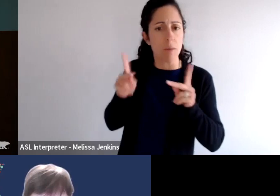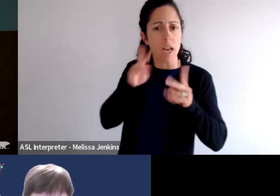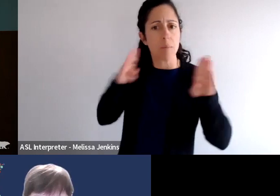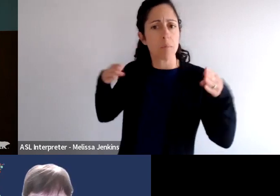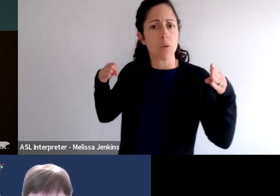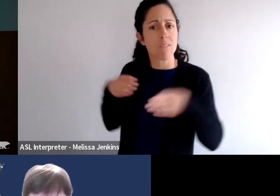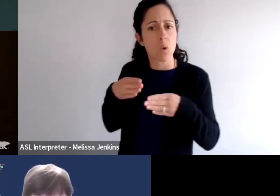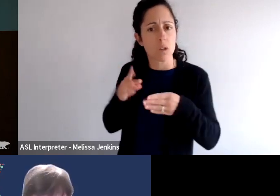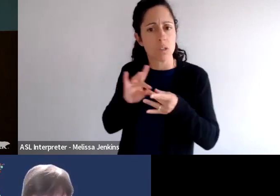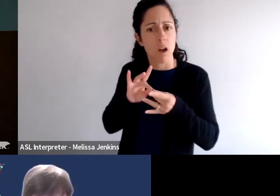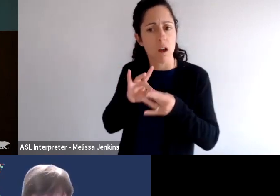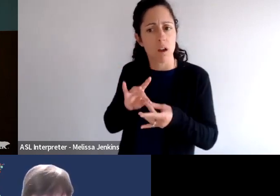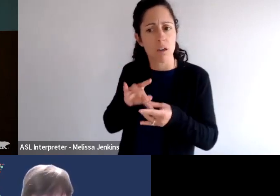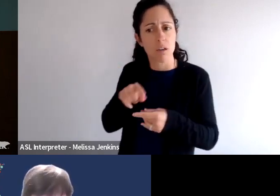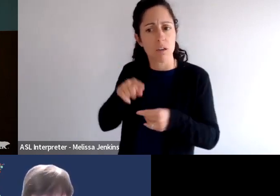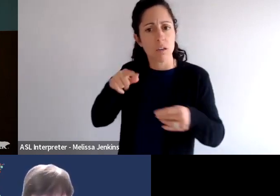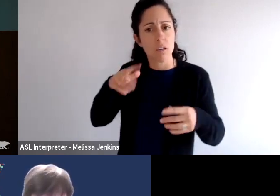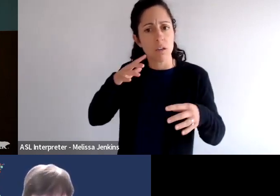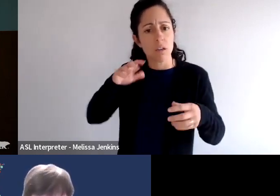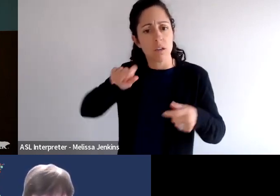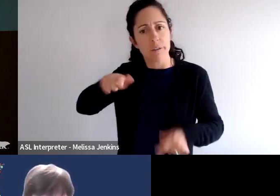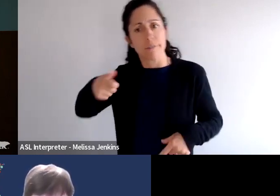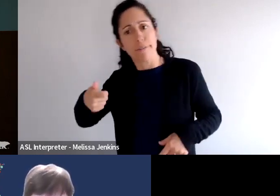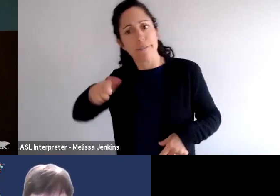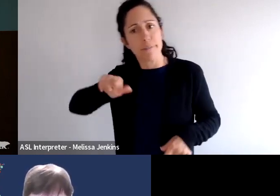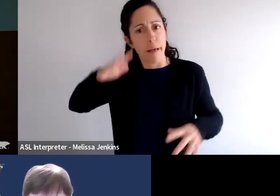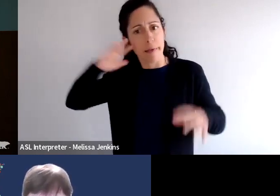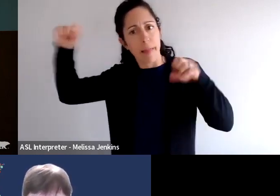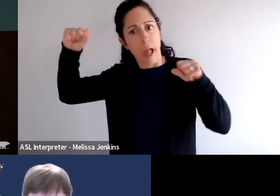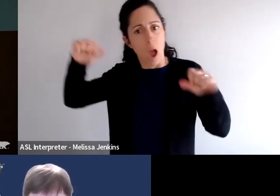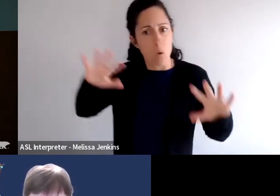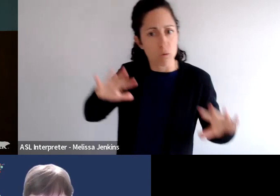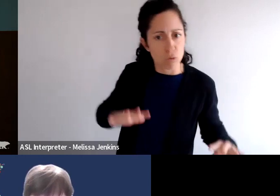purely around like you know volume um and that's one thing. But then there's also discrimination.